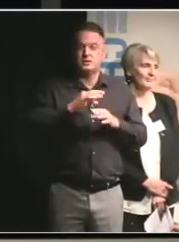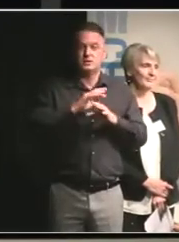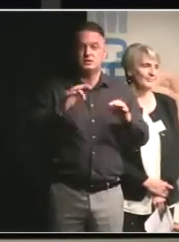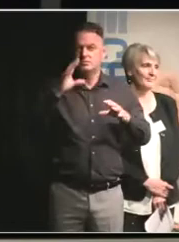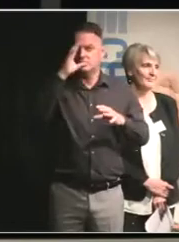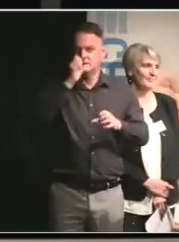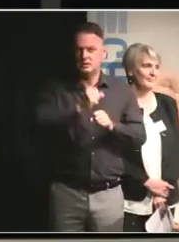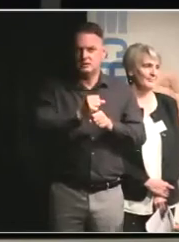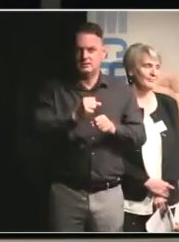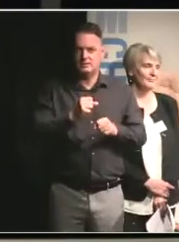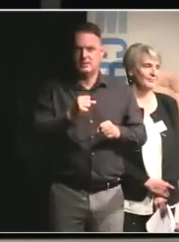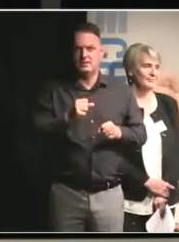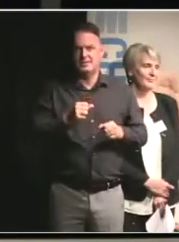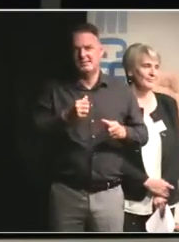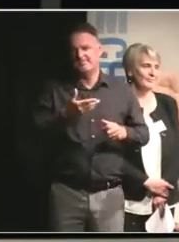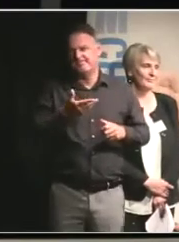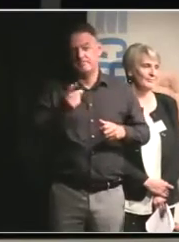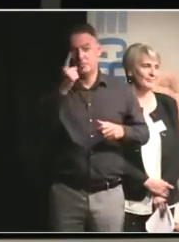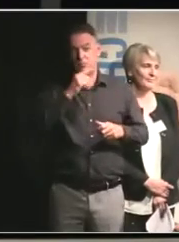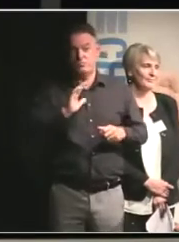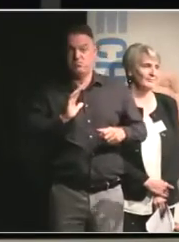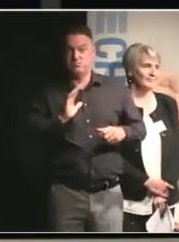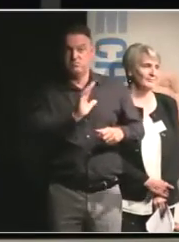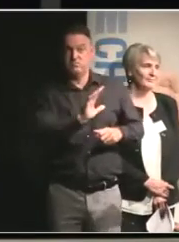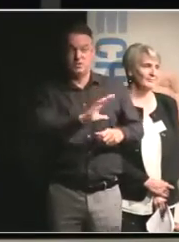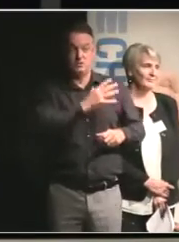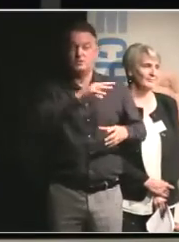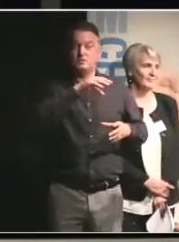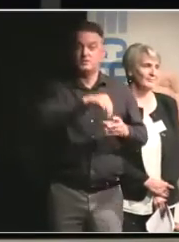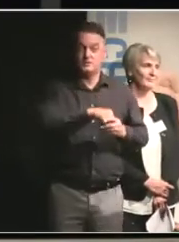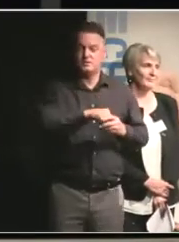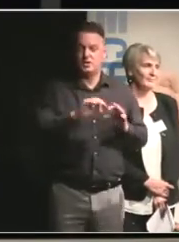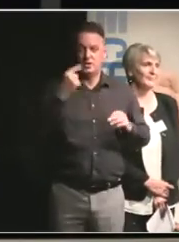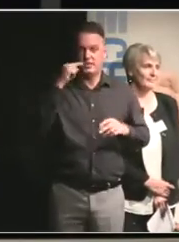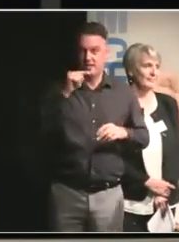pushback from the perspective is we vehemently should not do this, it's how do we put this